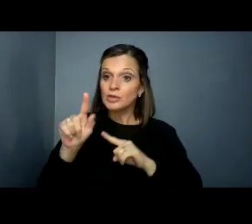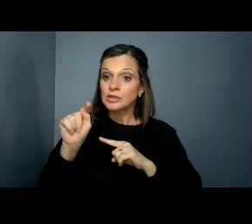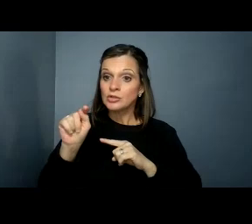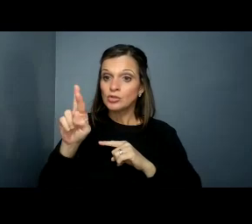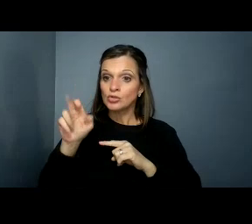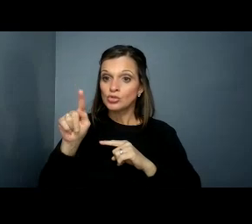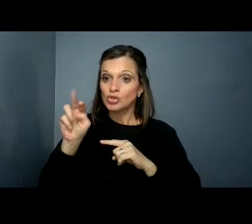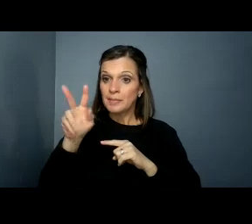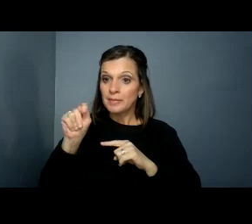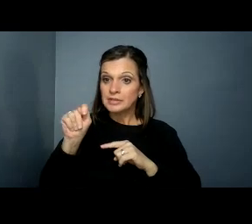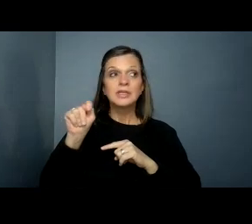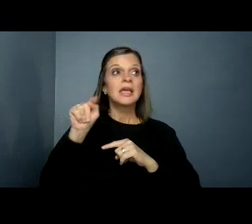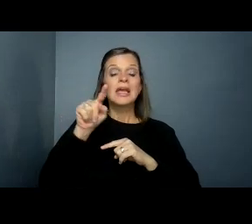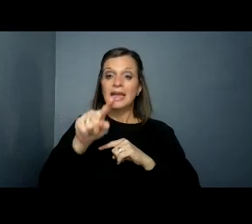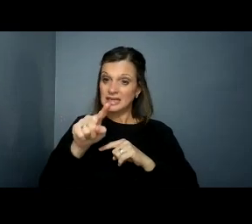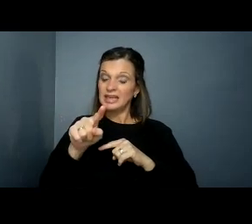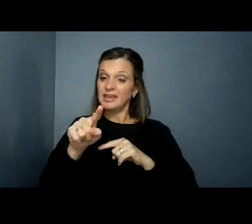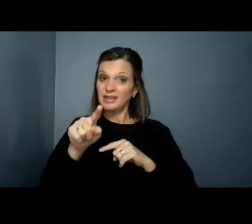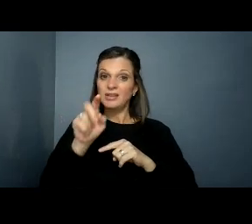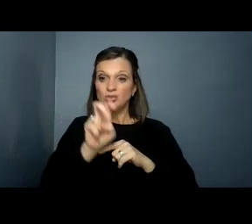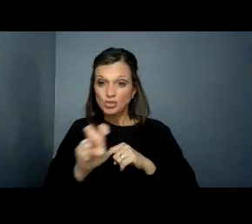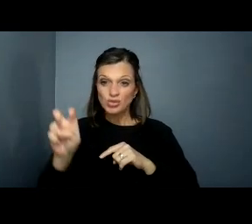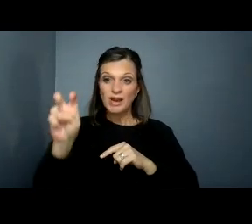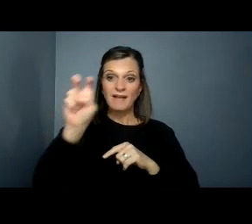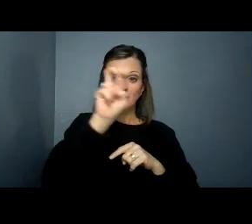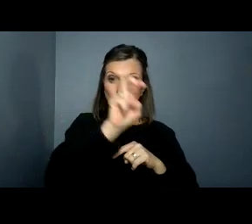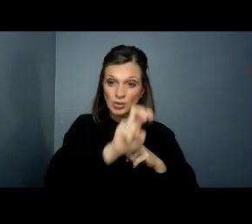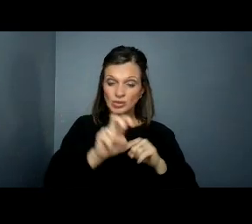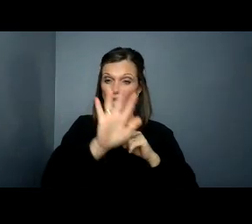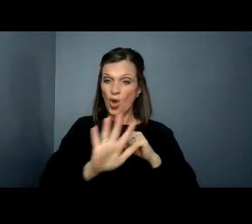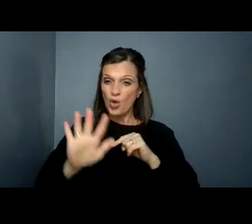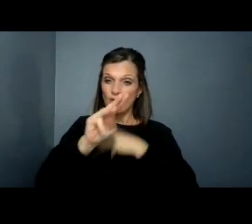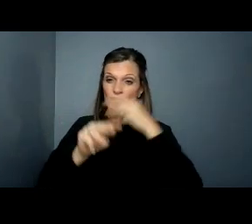over the world trying all the stuff out. And he ended up at the end of two years, he said.